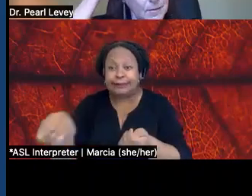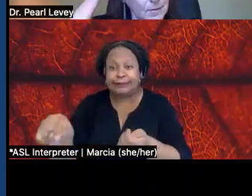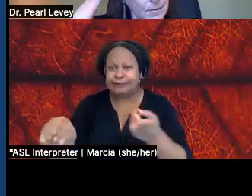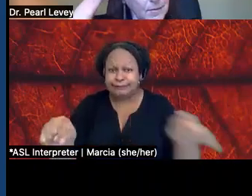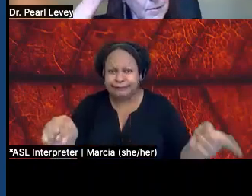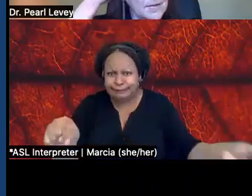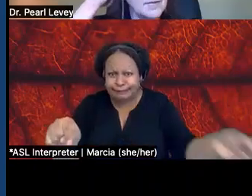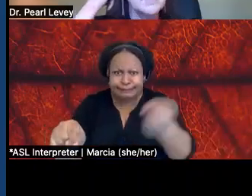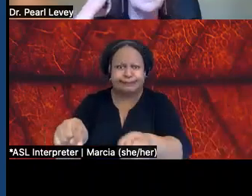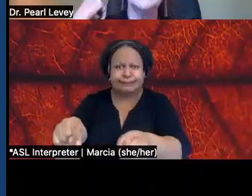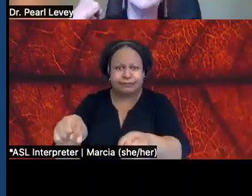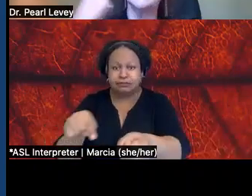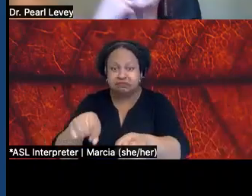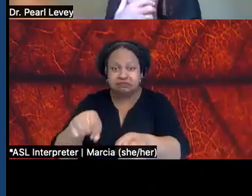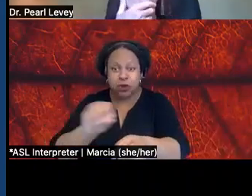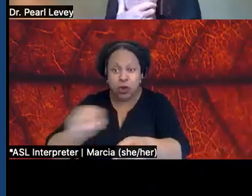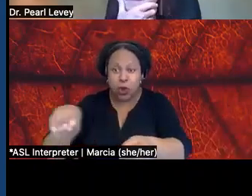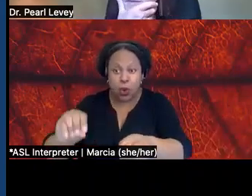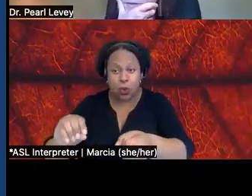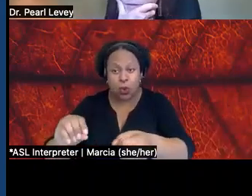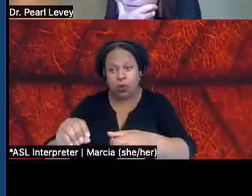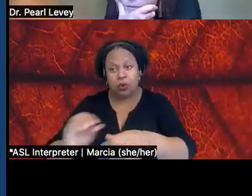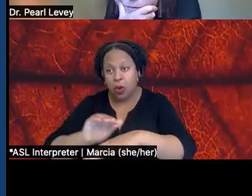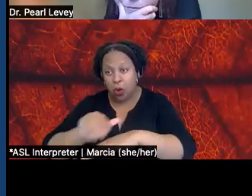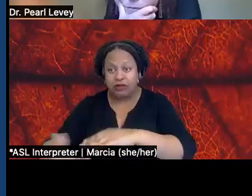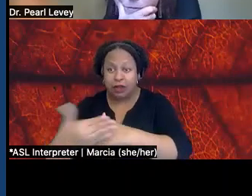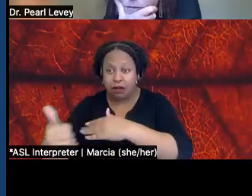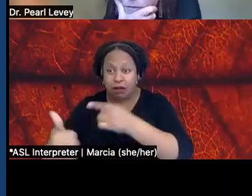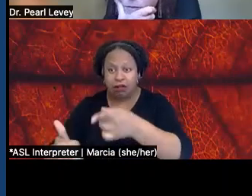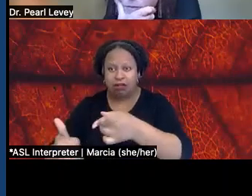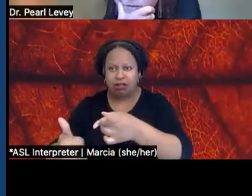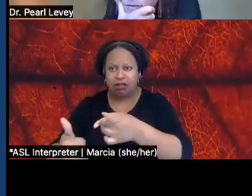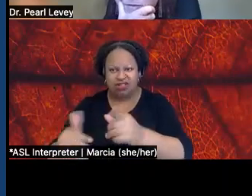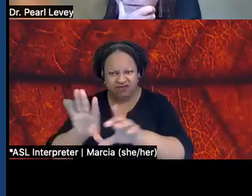And I'm going to say there was another element that we had not anticipated and this is an